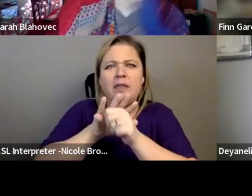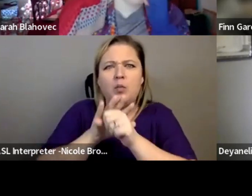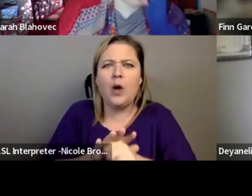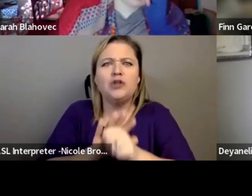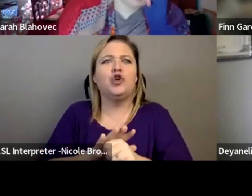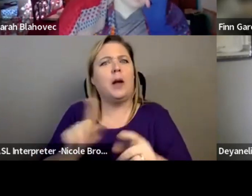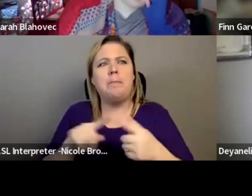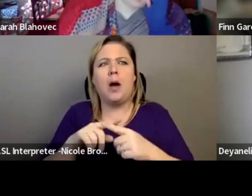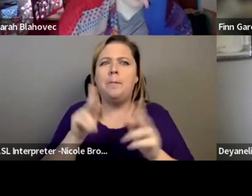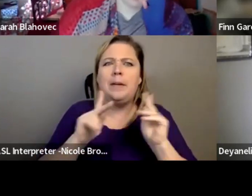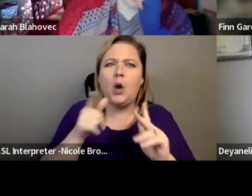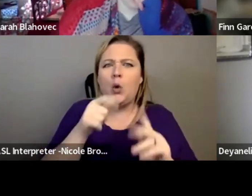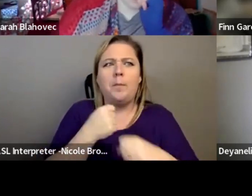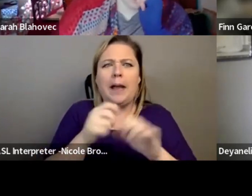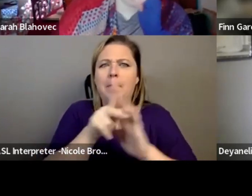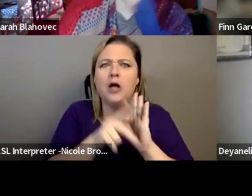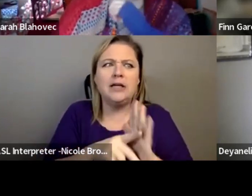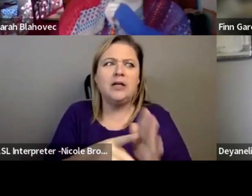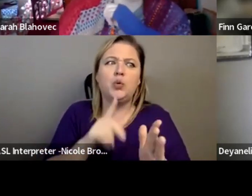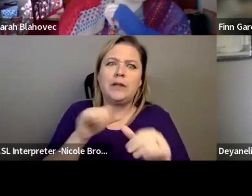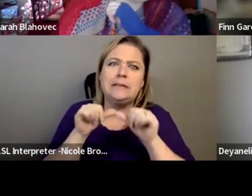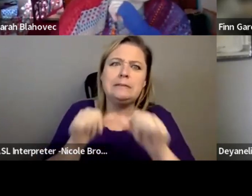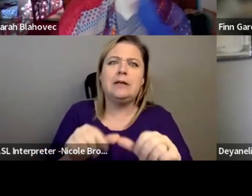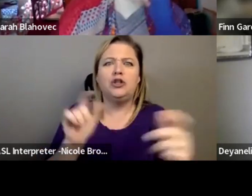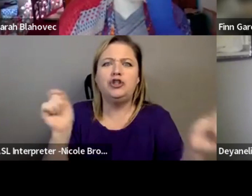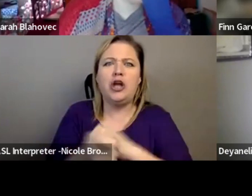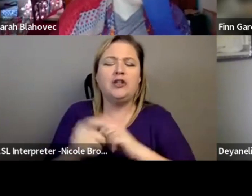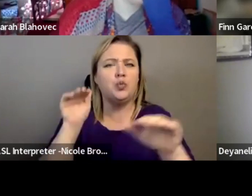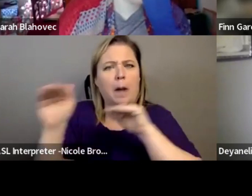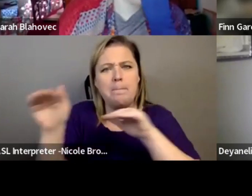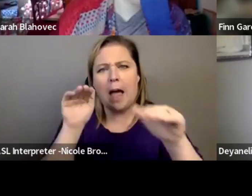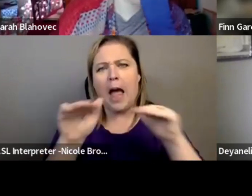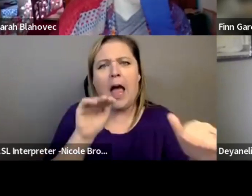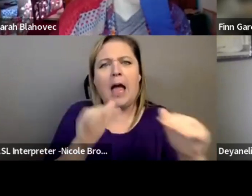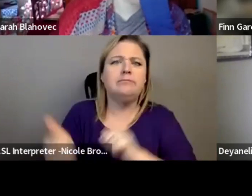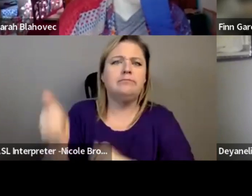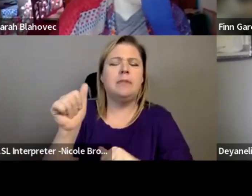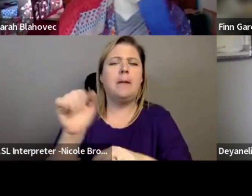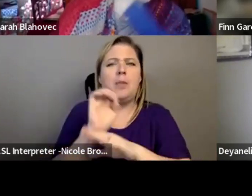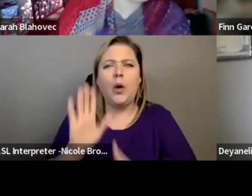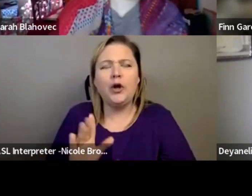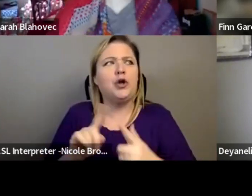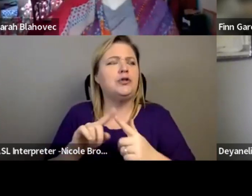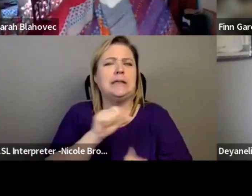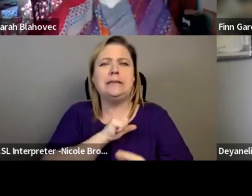policymakers to make changes, to remind our employers to remind our senators and representatives